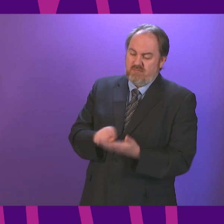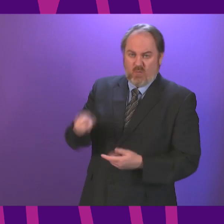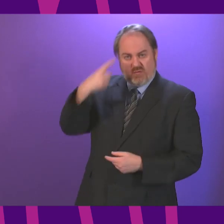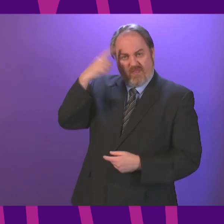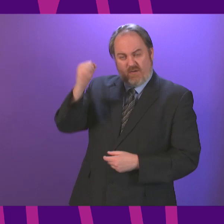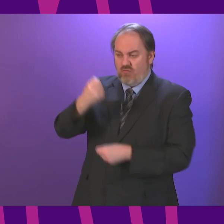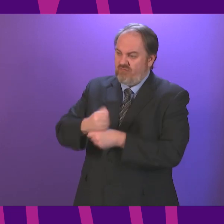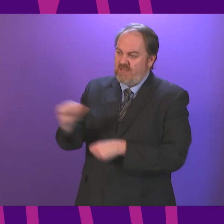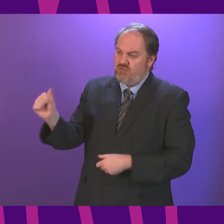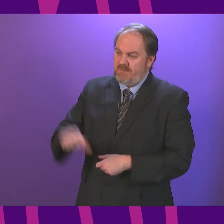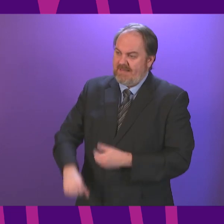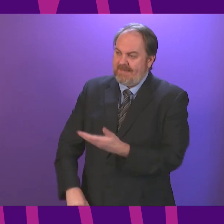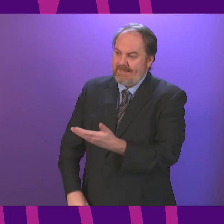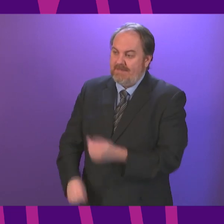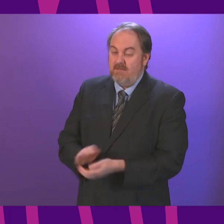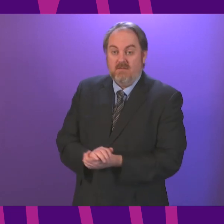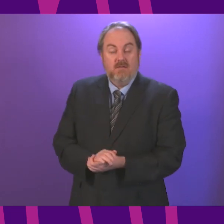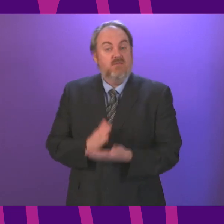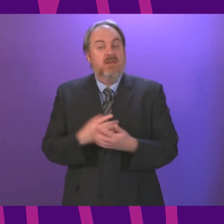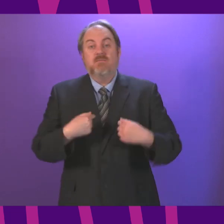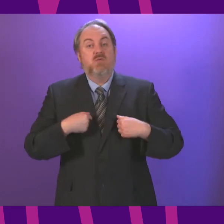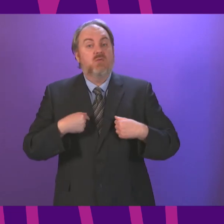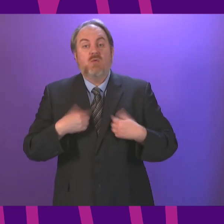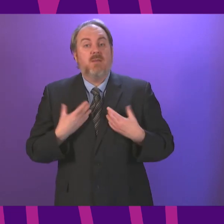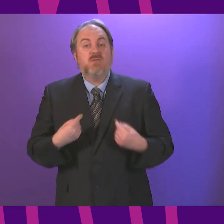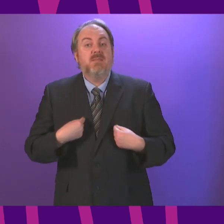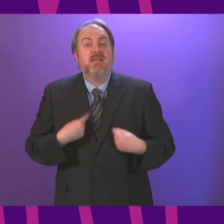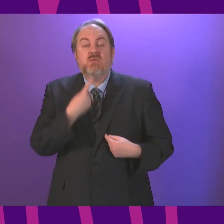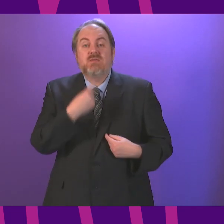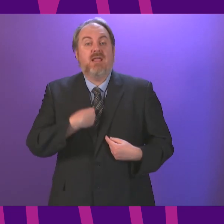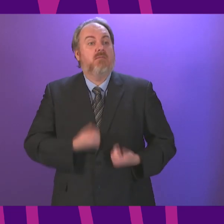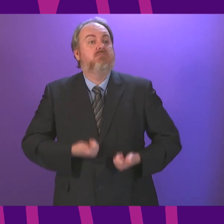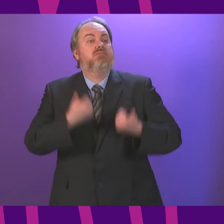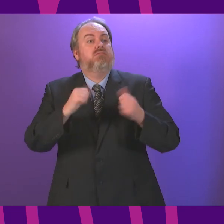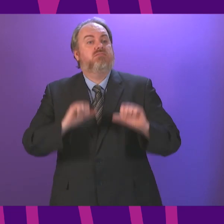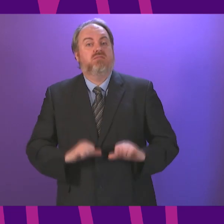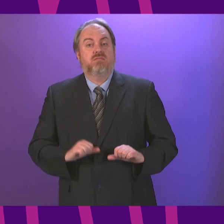Jamie Greene—it is up to the Scottish people on 6 May. They will have that opportunity.